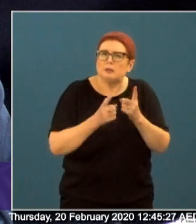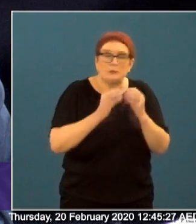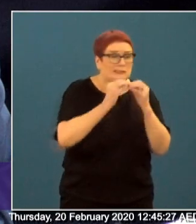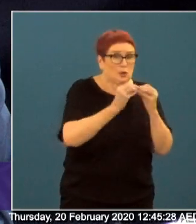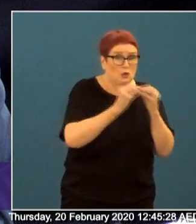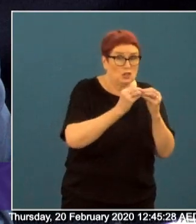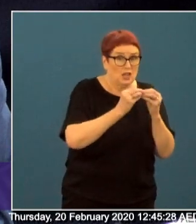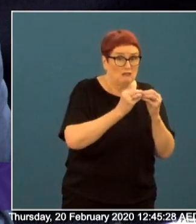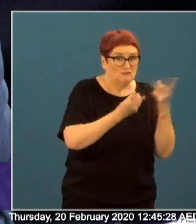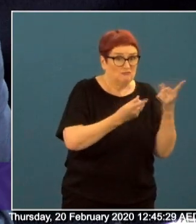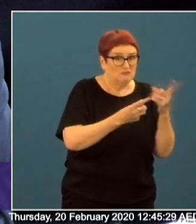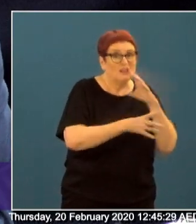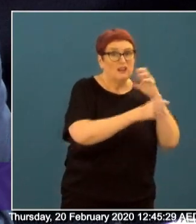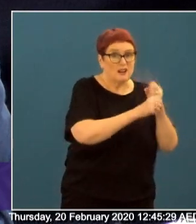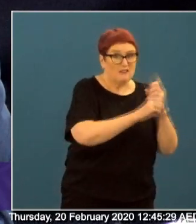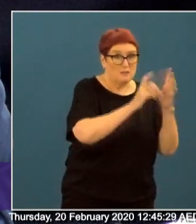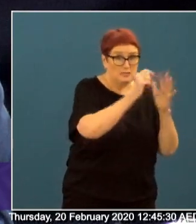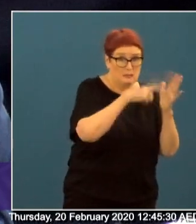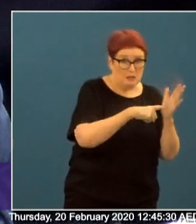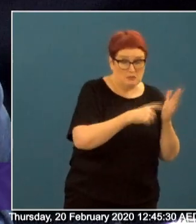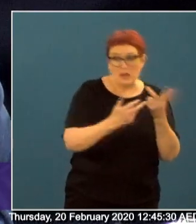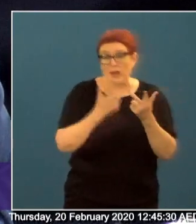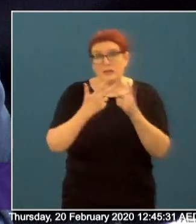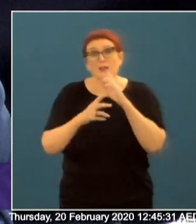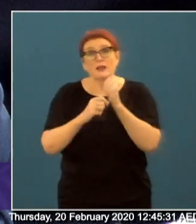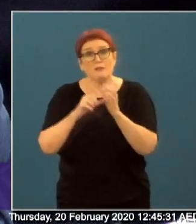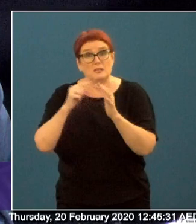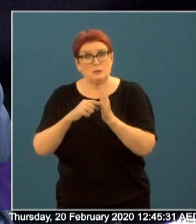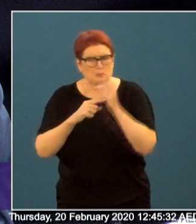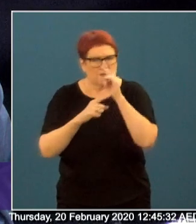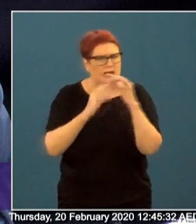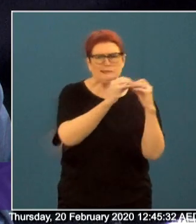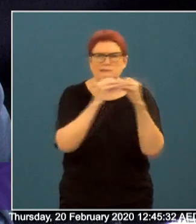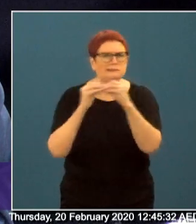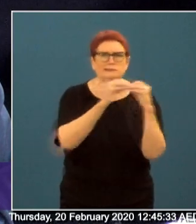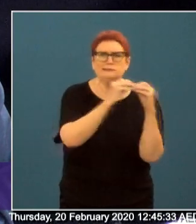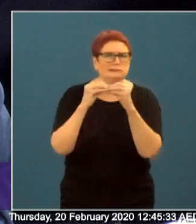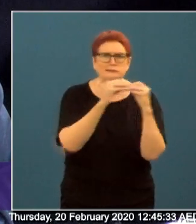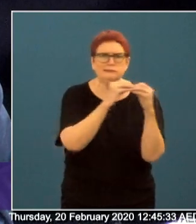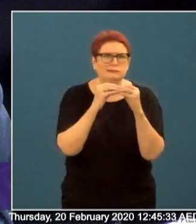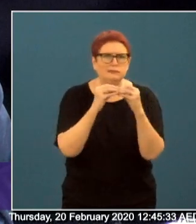I think under the transition to NDIS, that became very difficult, because initially there was no support